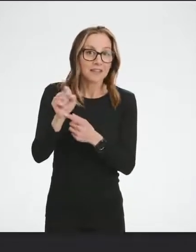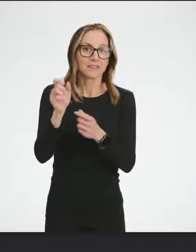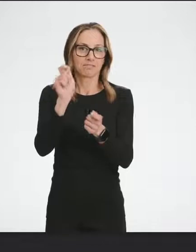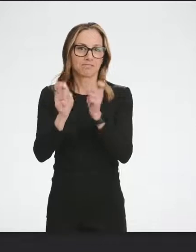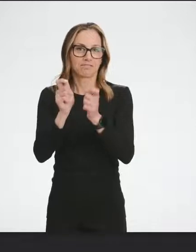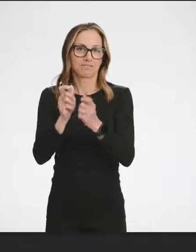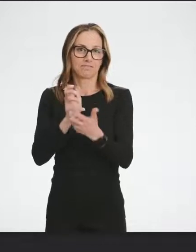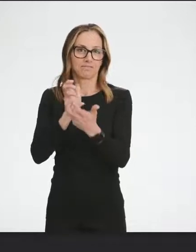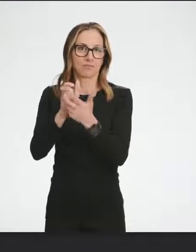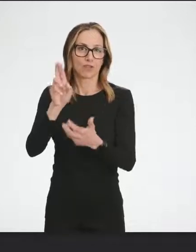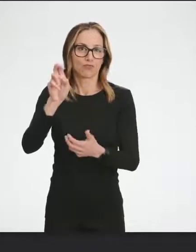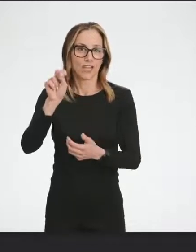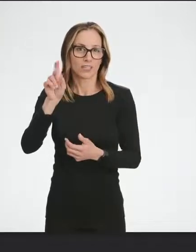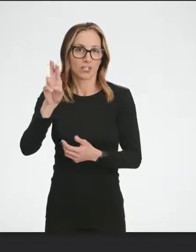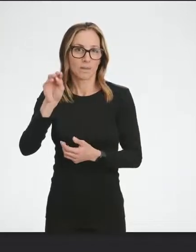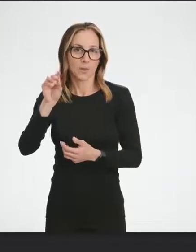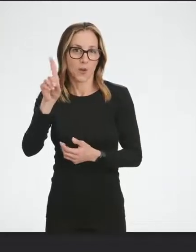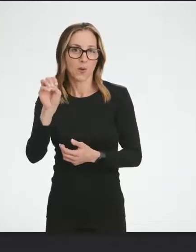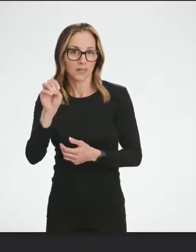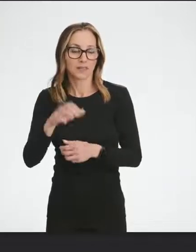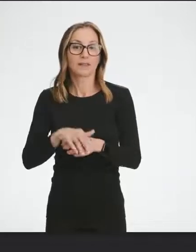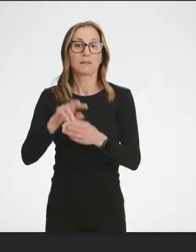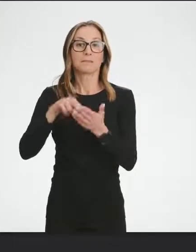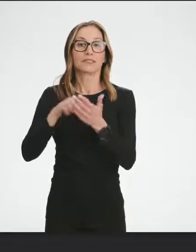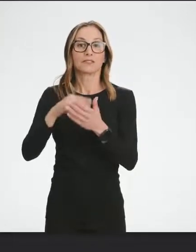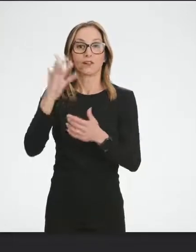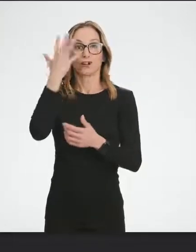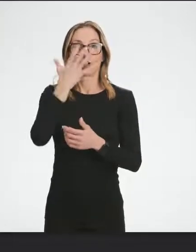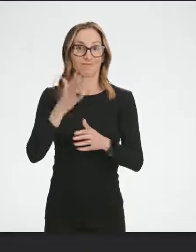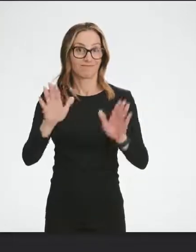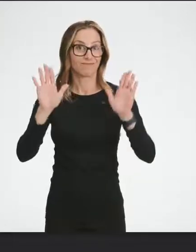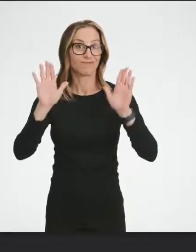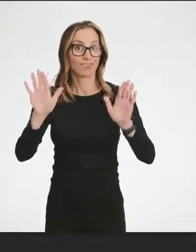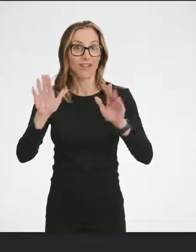mode, the same views look right at home on both the Lock Screen and watch face.